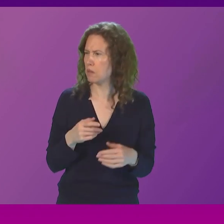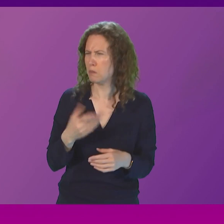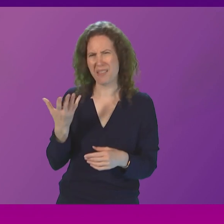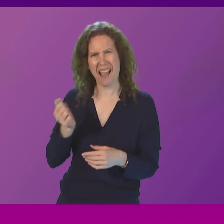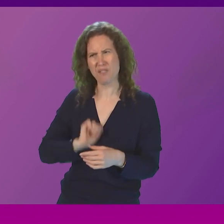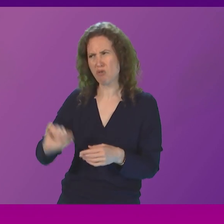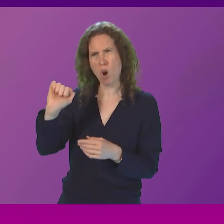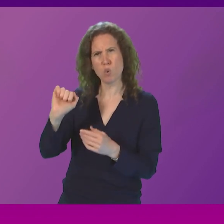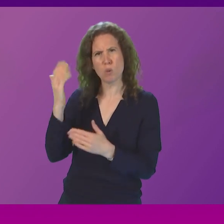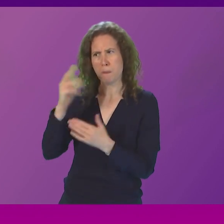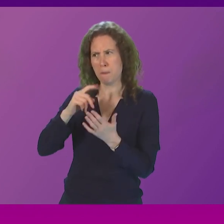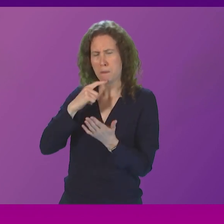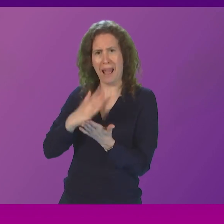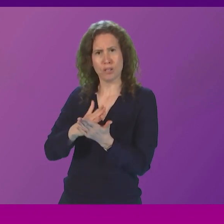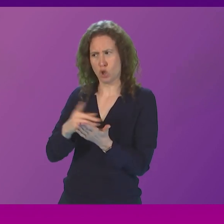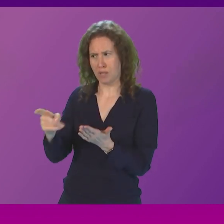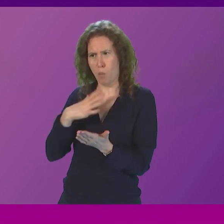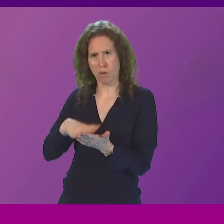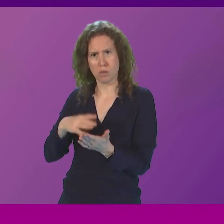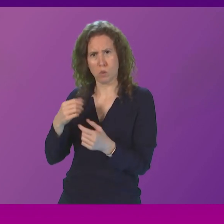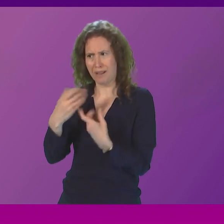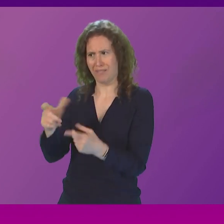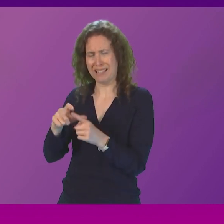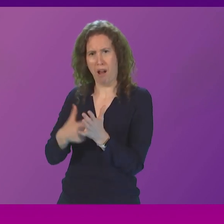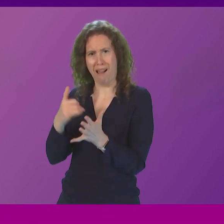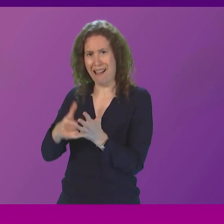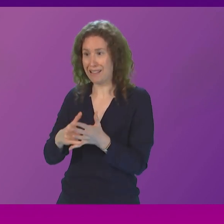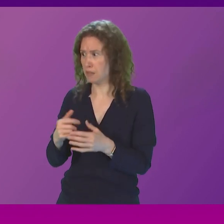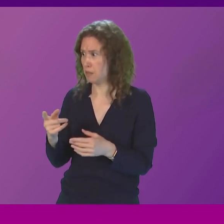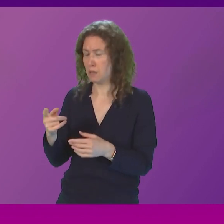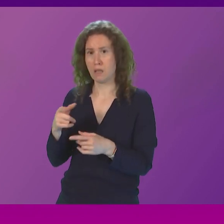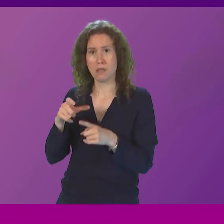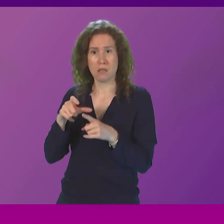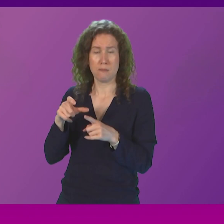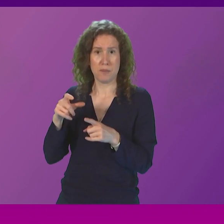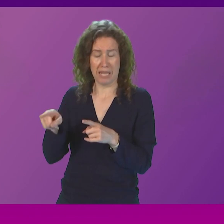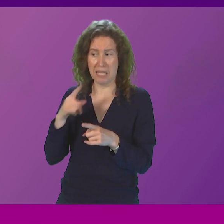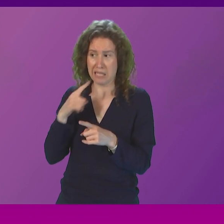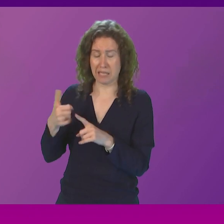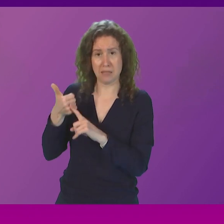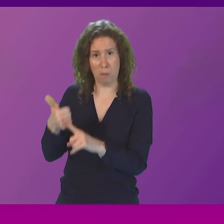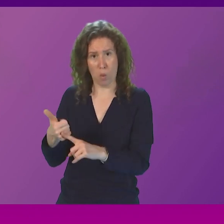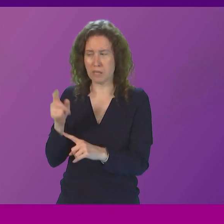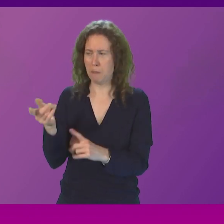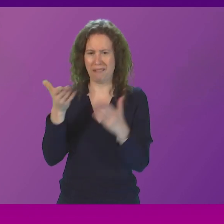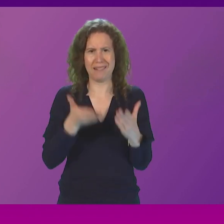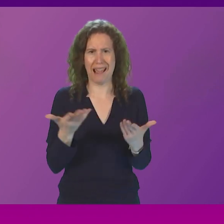manifesto that they stood on. Douglas Ross stood on a manifesto that included a deposit return scheme but now opposes it.